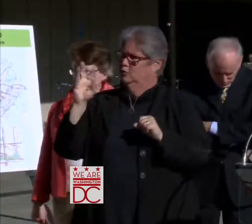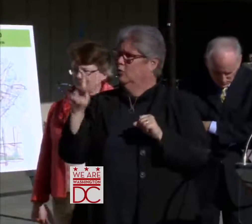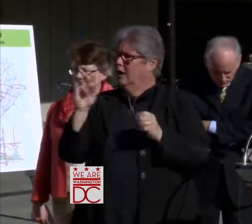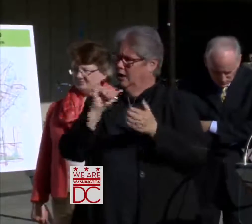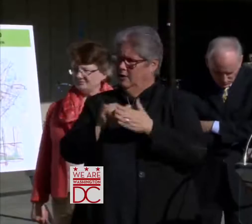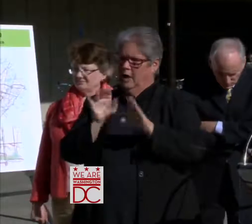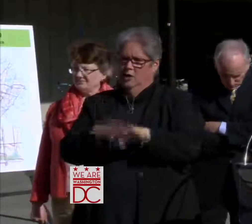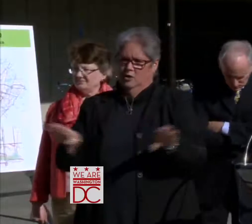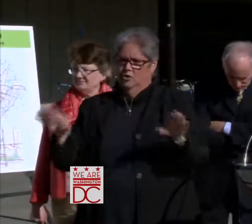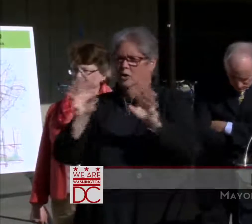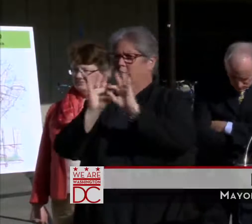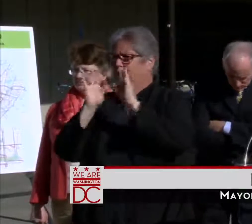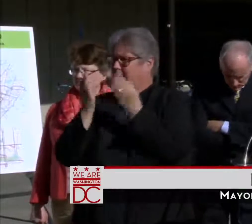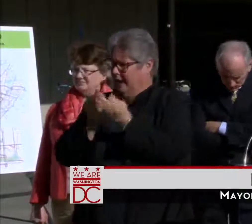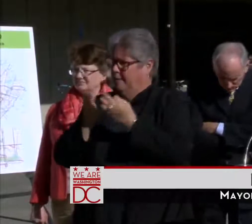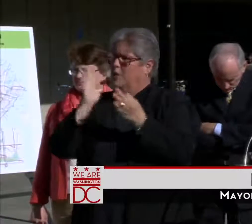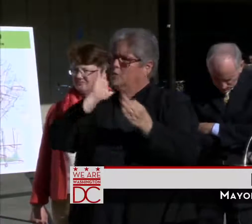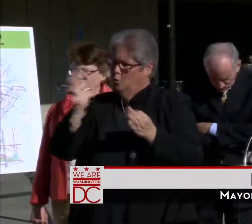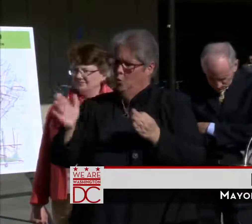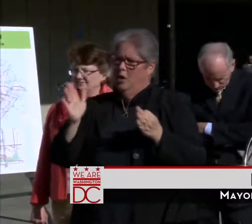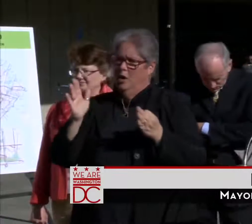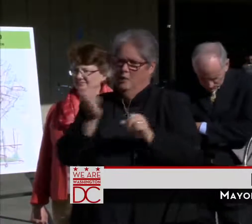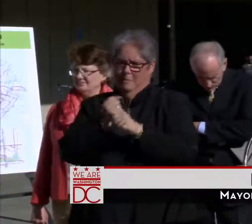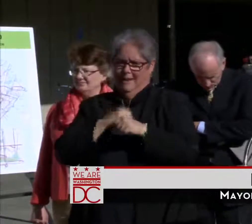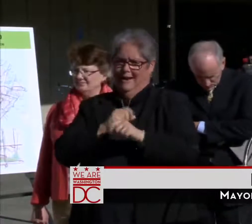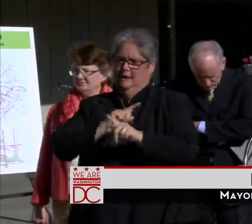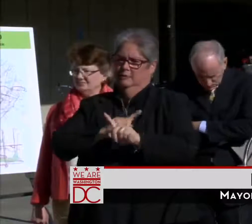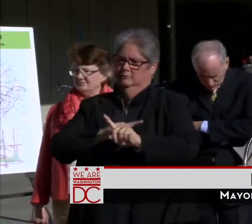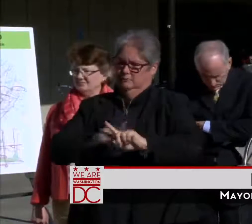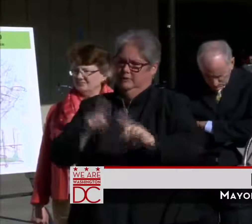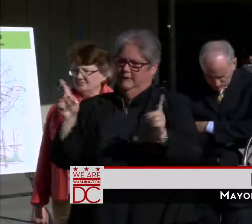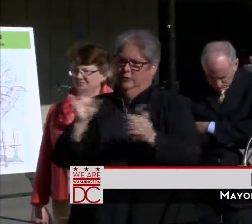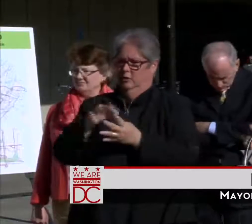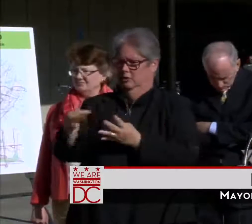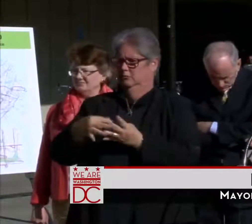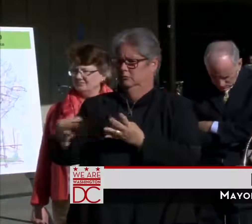CHILDREN AND FAMILIES ARE GOING TO HAVE TO MAKE ALTERNATE